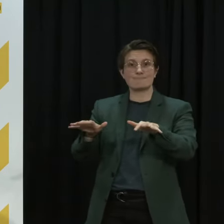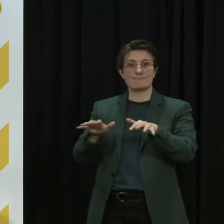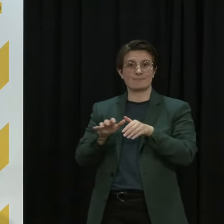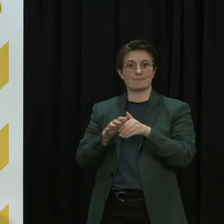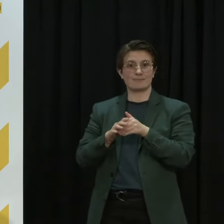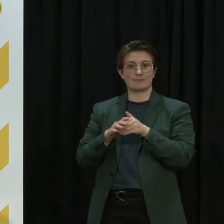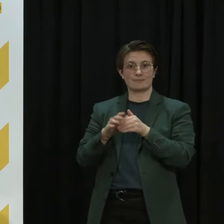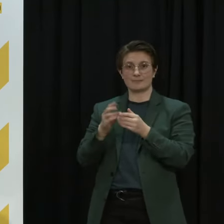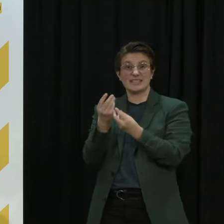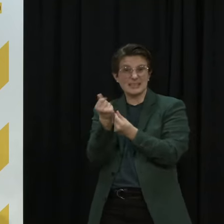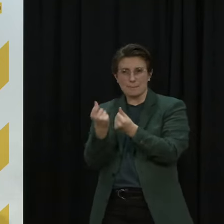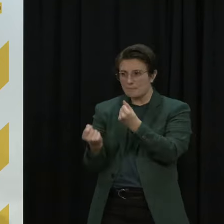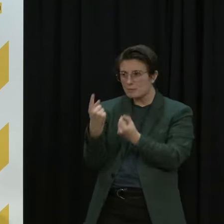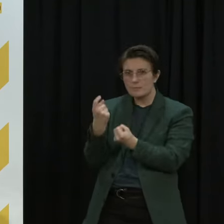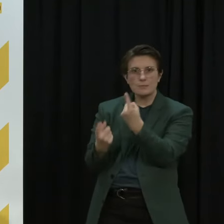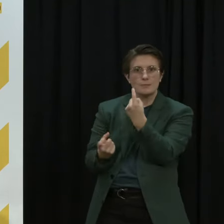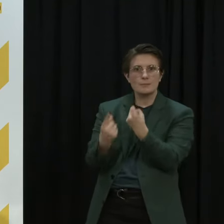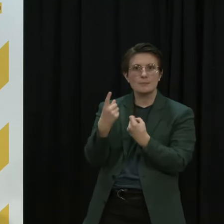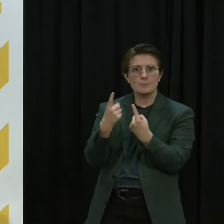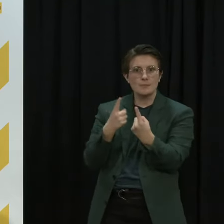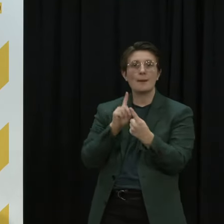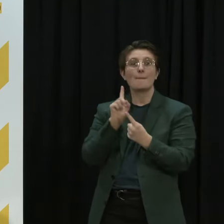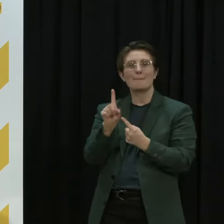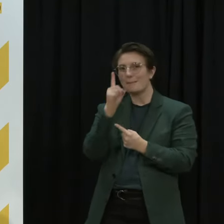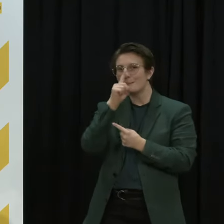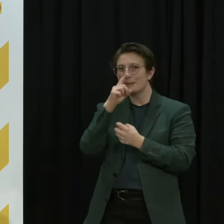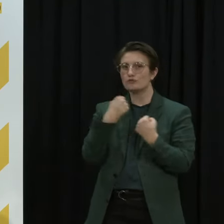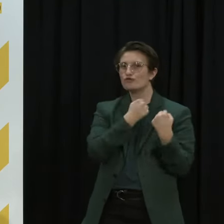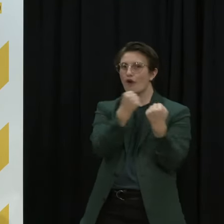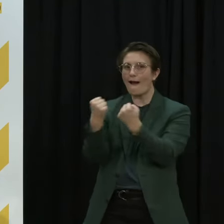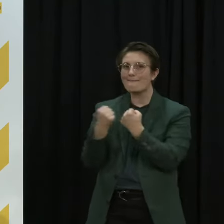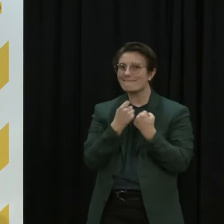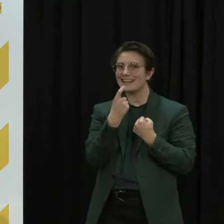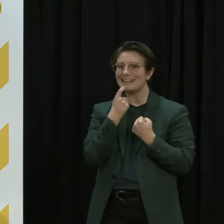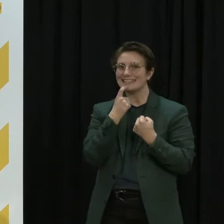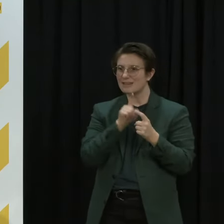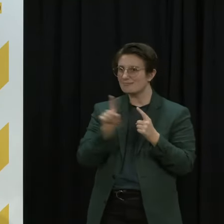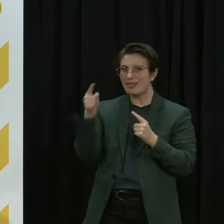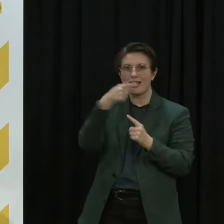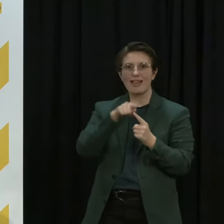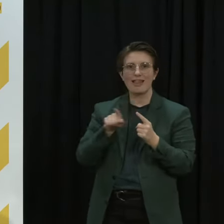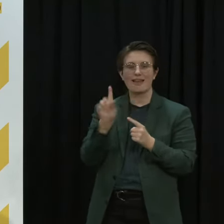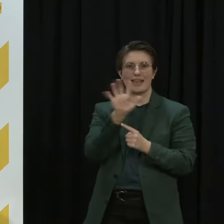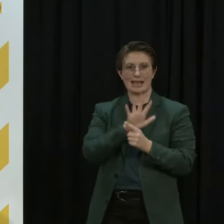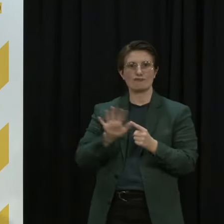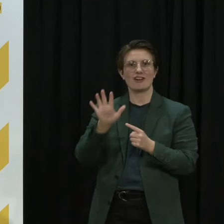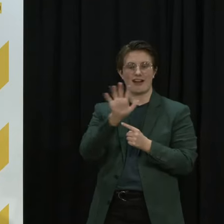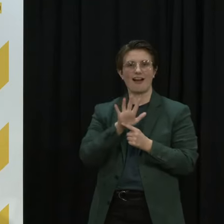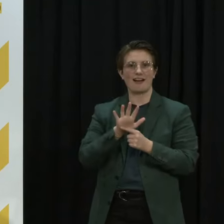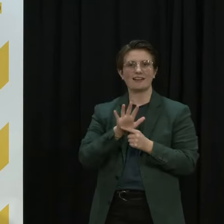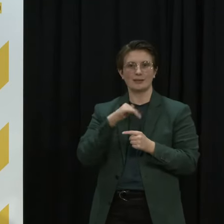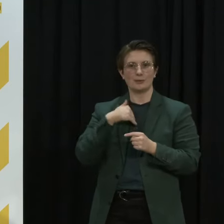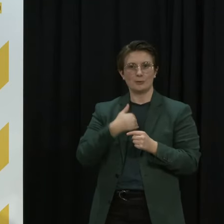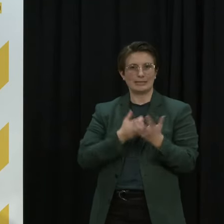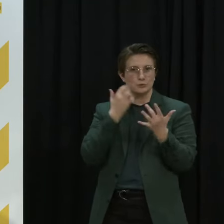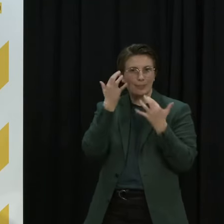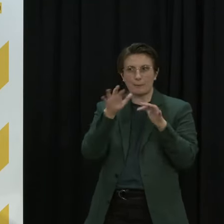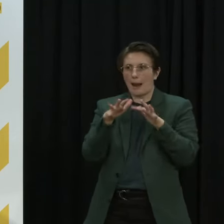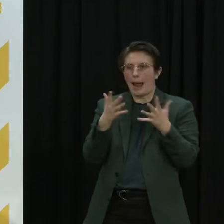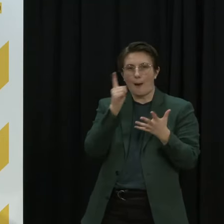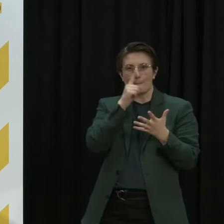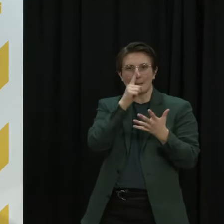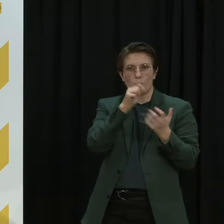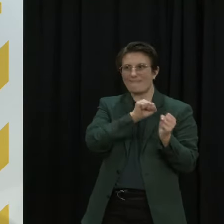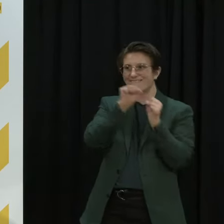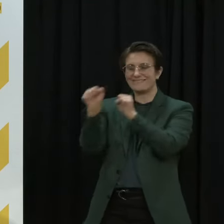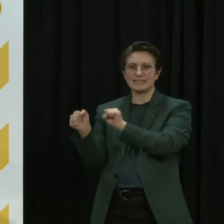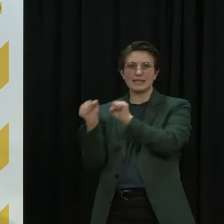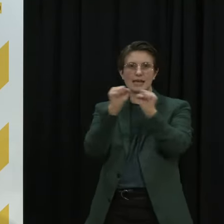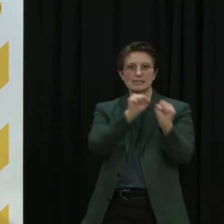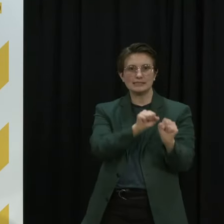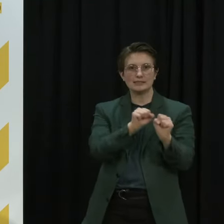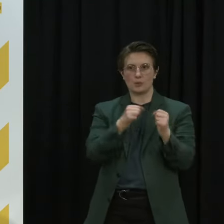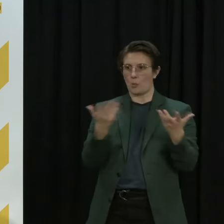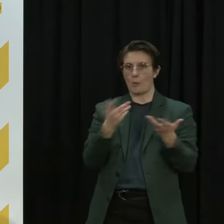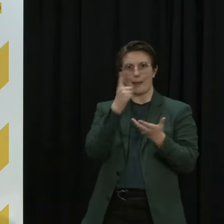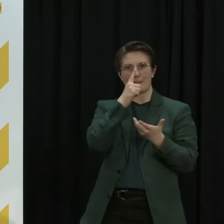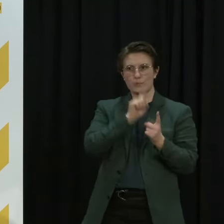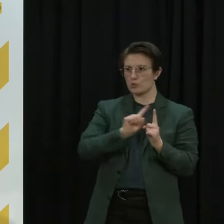caution at this point.